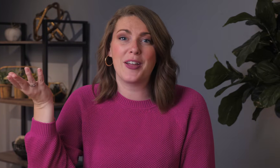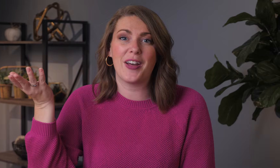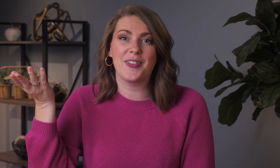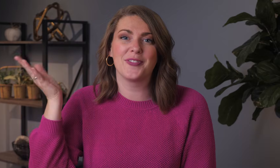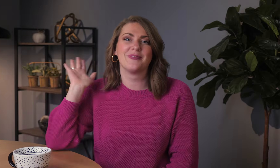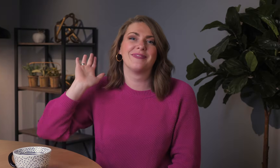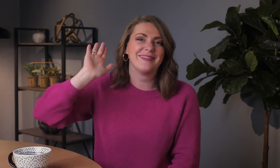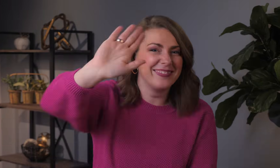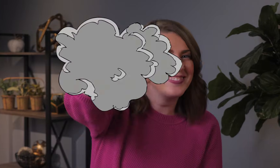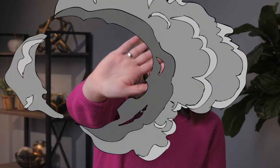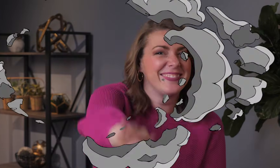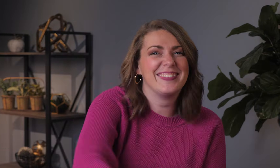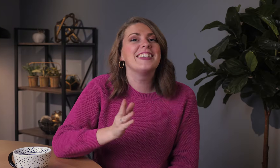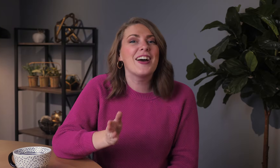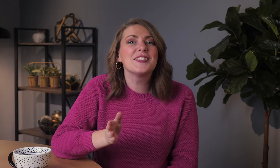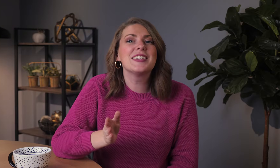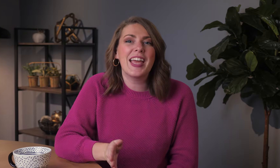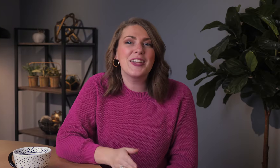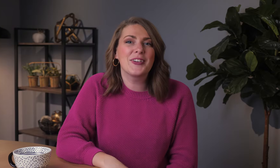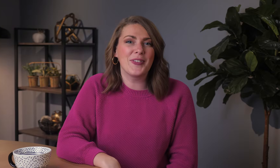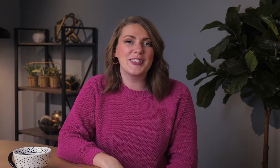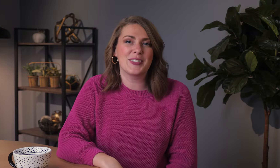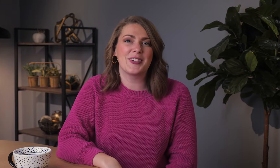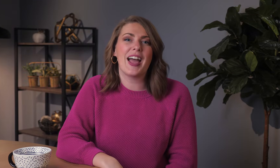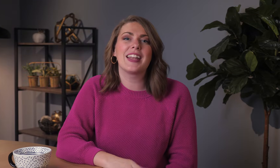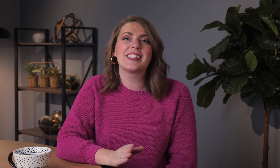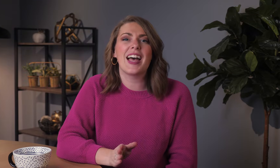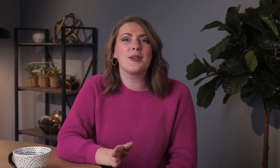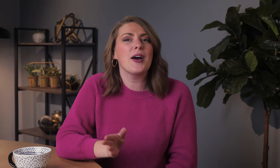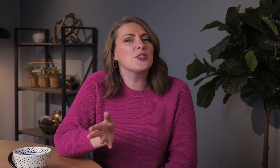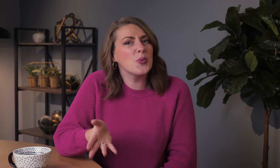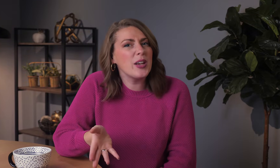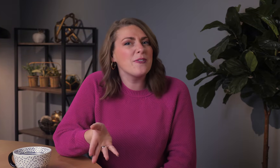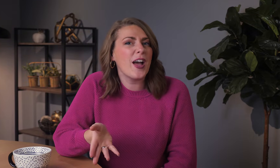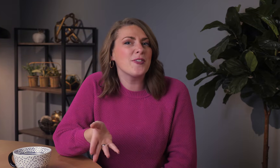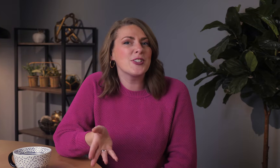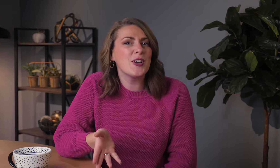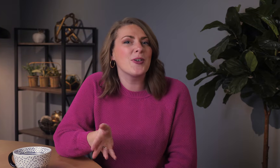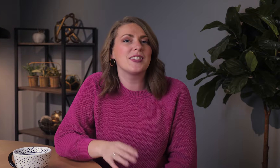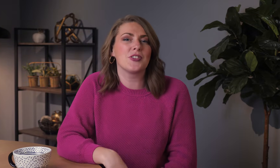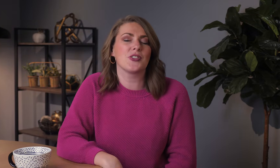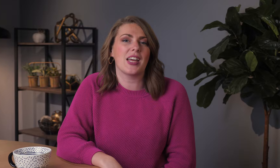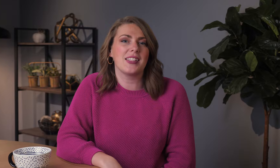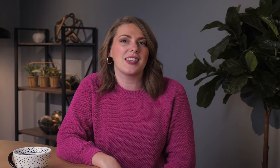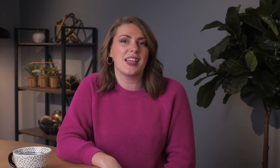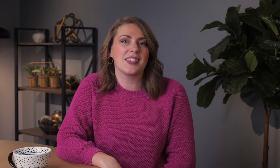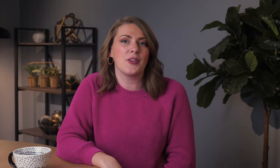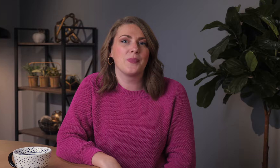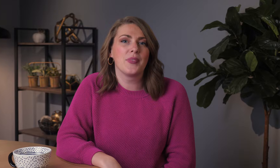high five? Now today you're going to learn how to sign about 25 or so essential signs in ASL.